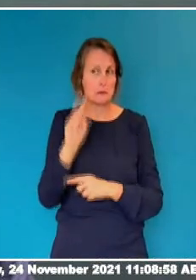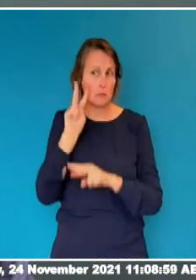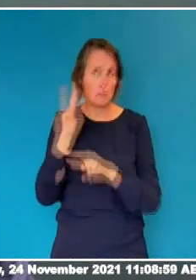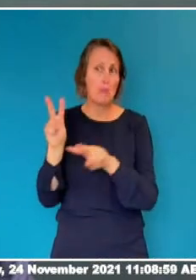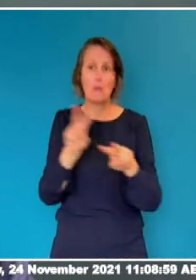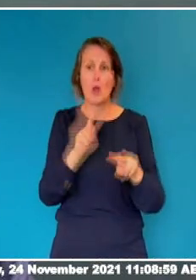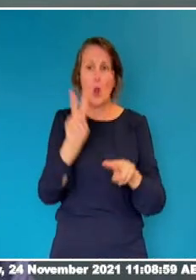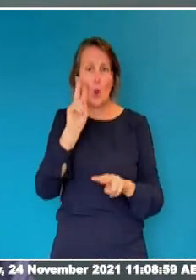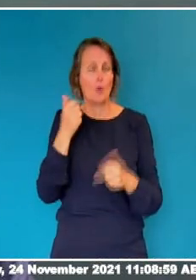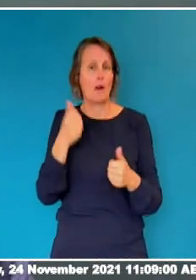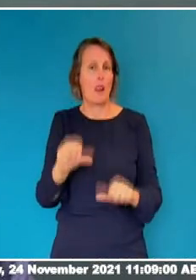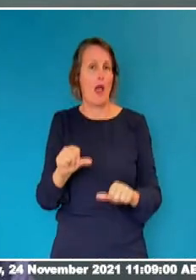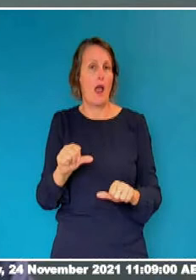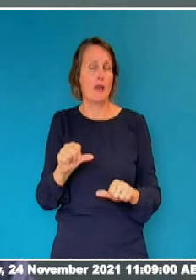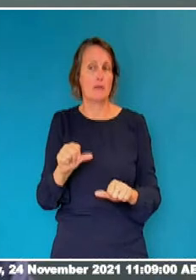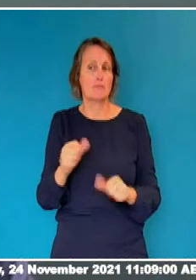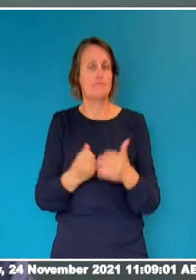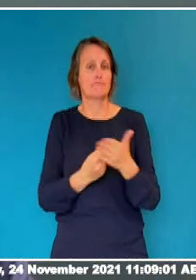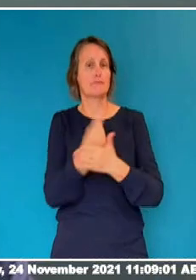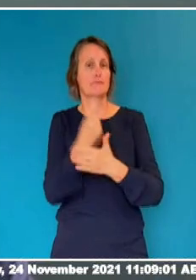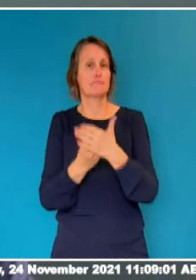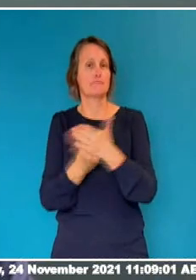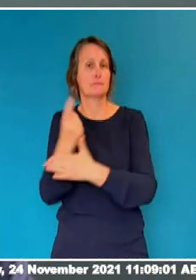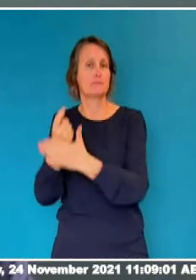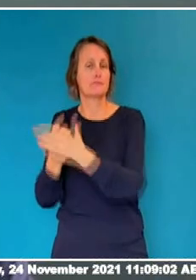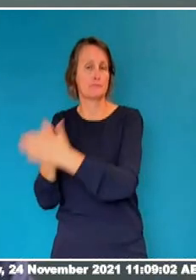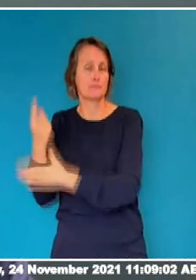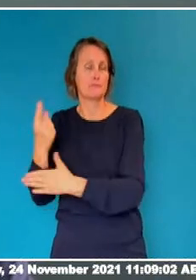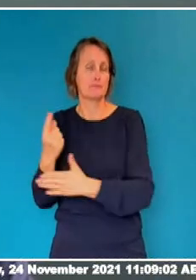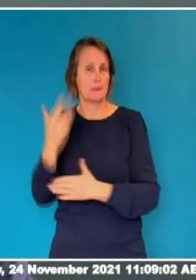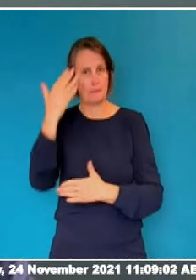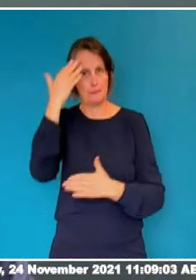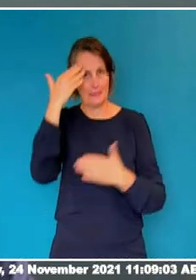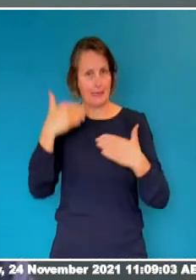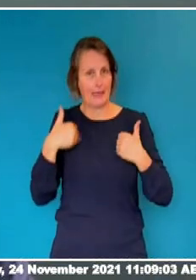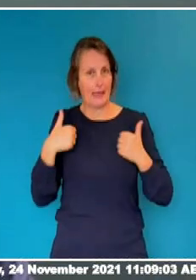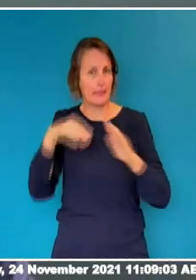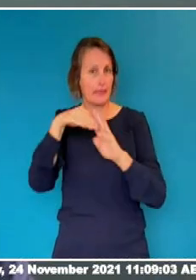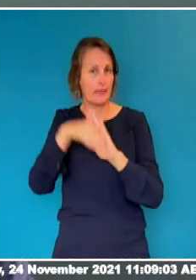It's not an infrequent issue that arises in our workplace.